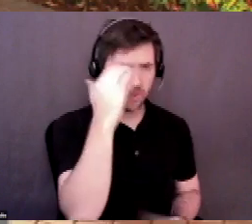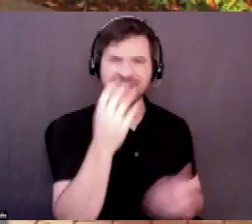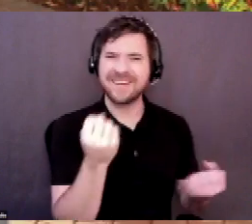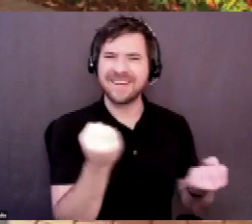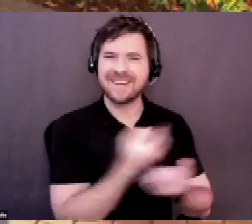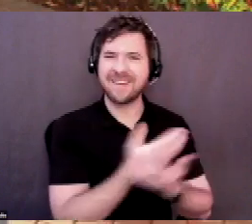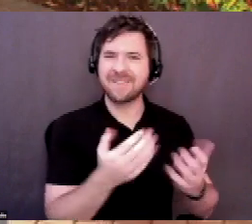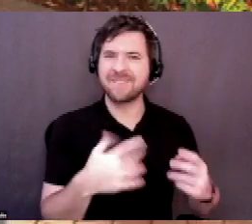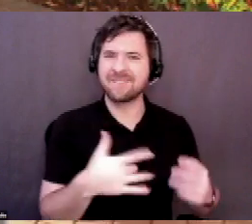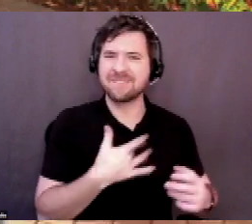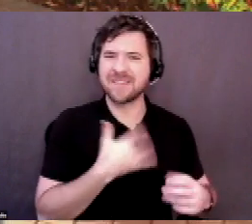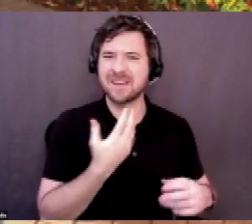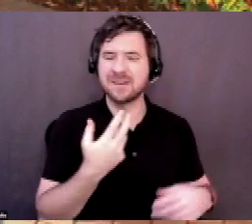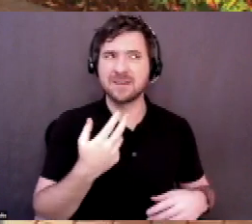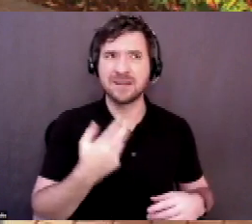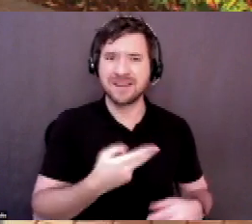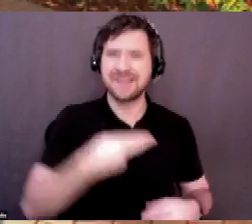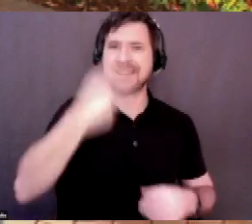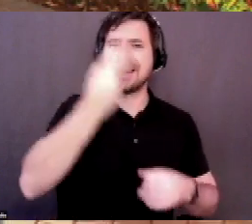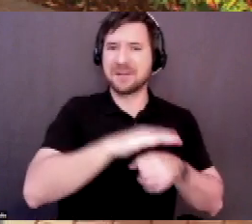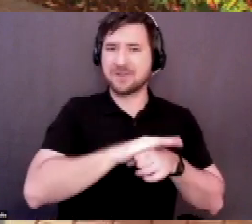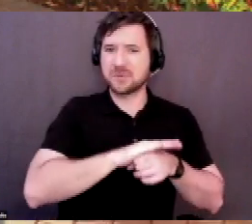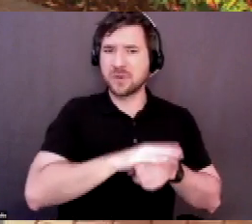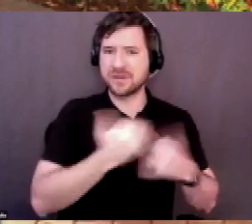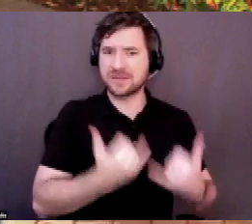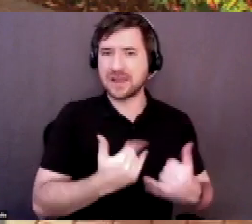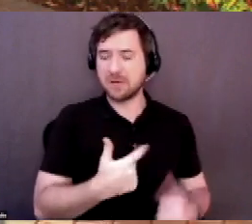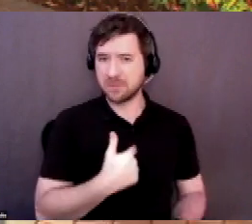I'm already someone who faces discrimination.